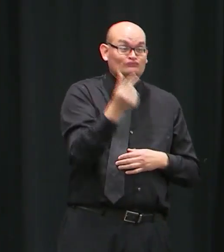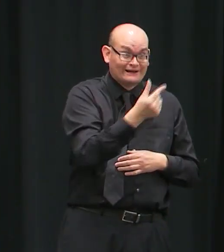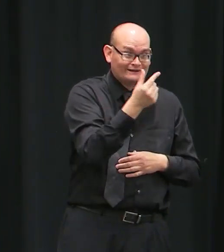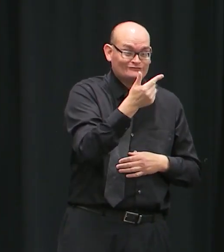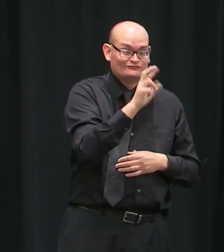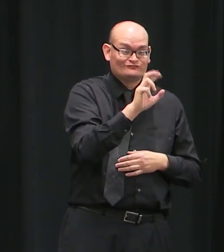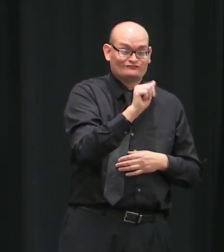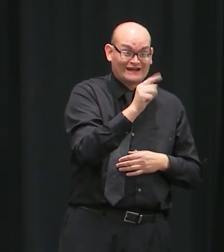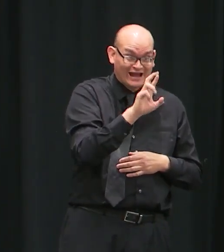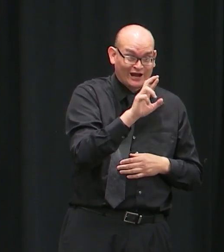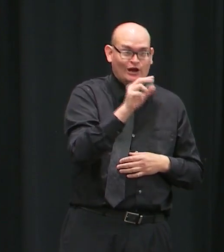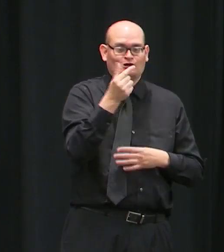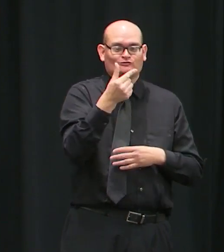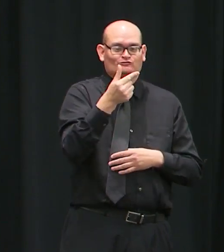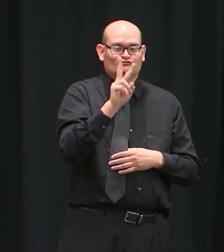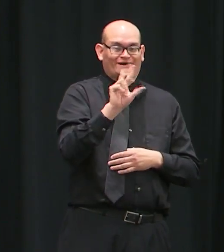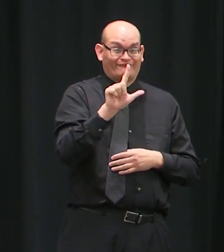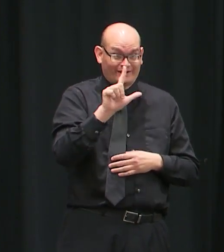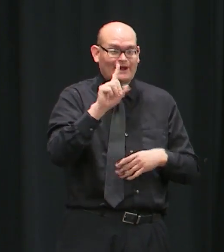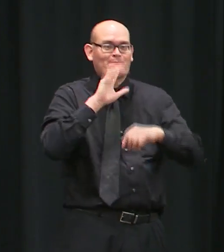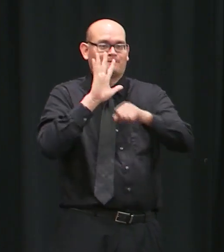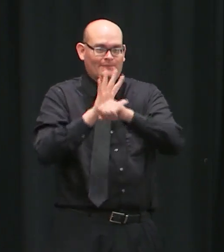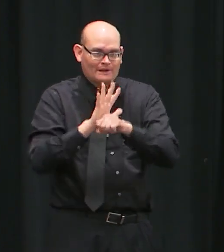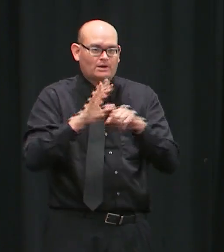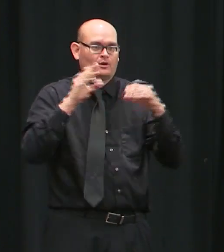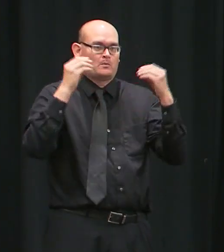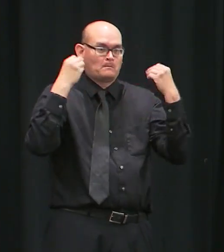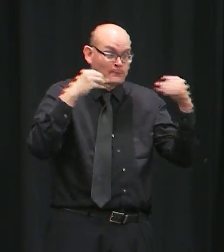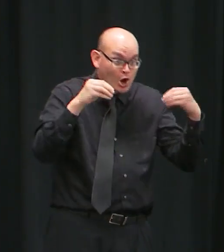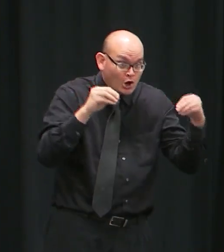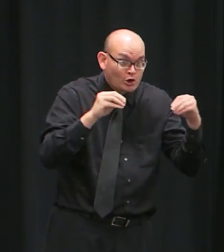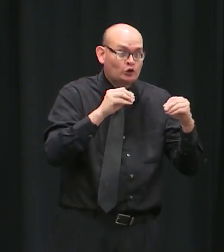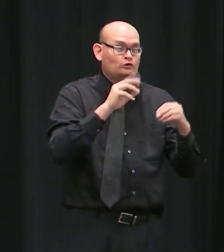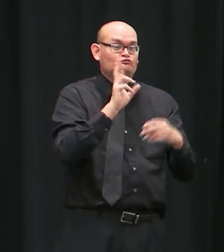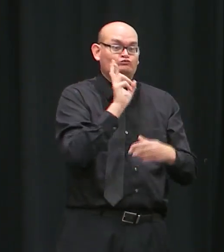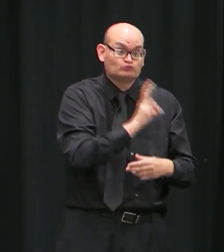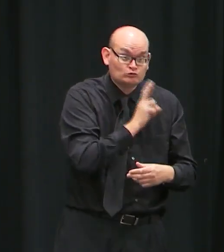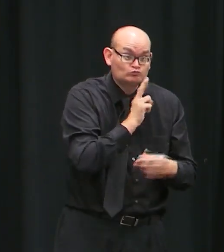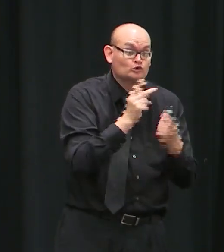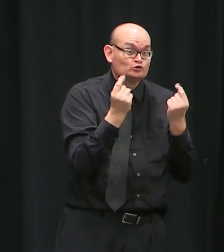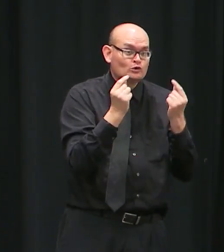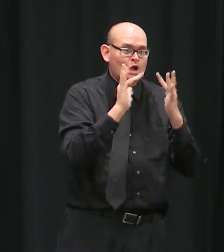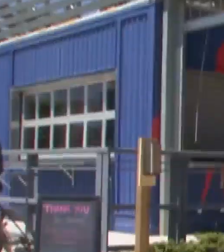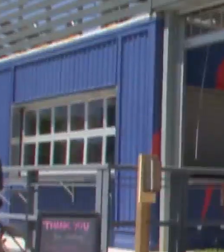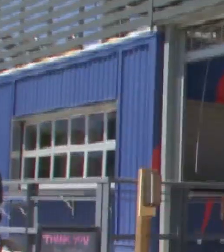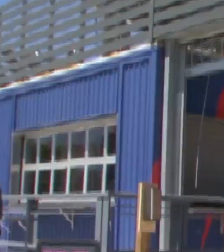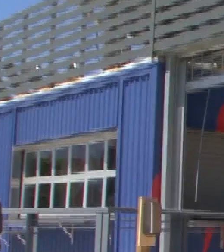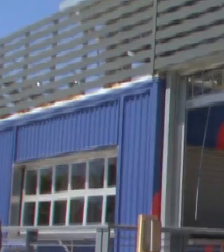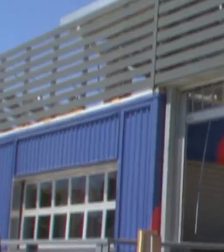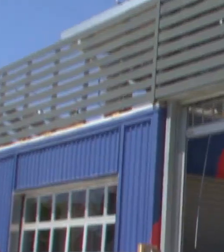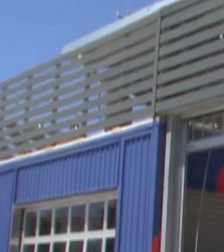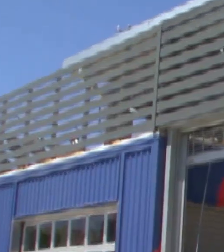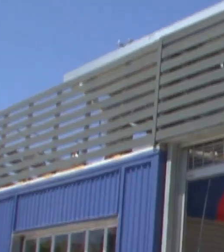BUSINESSES TO TAKE THE GREATER GREENVILLE PLEDGE. DO THE RIGHT THING AND PRACTICE THE STEPS THAT HAVE BEEN RECOMMENDED IN THE PLEDGE. GO ONLINE AND YOU WILL SEE